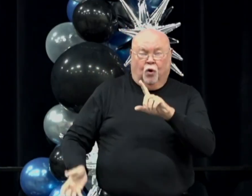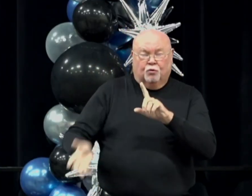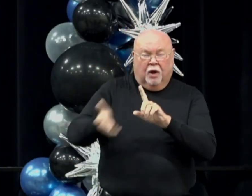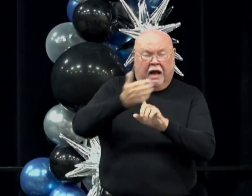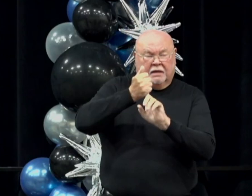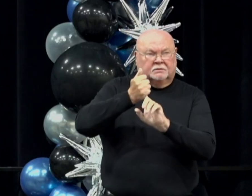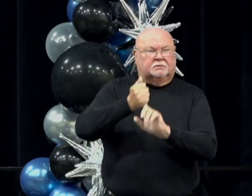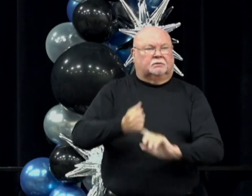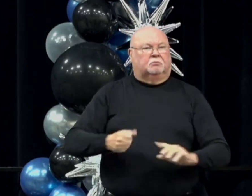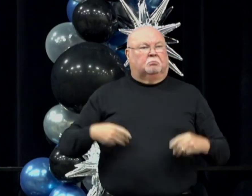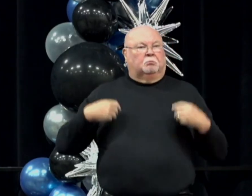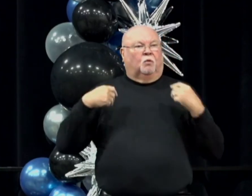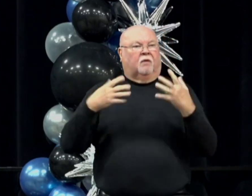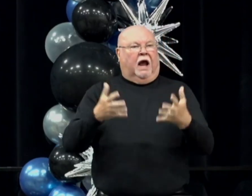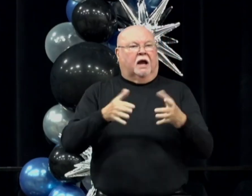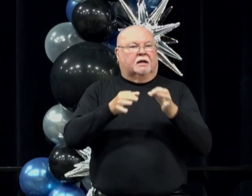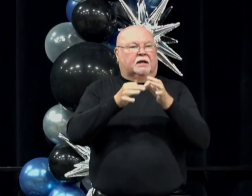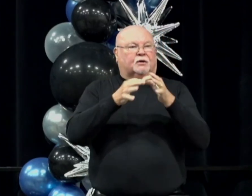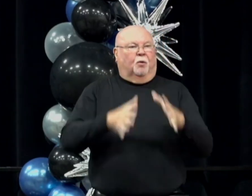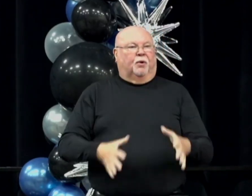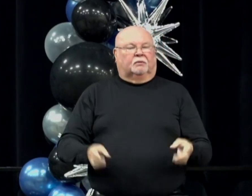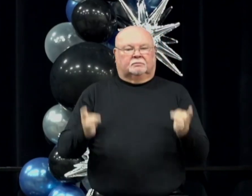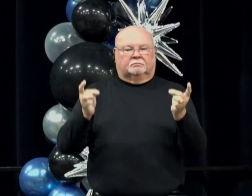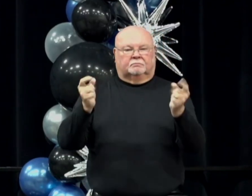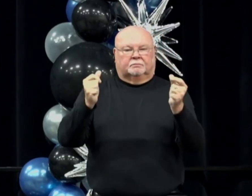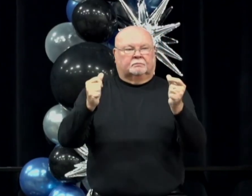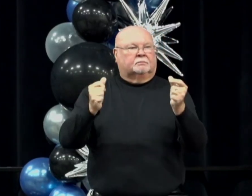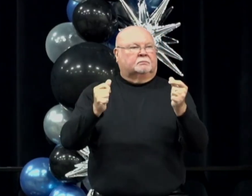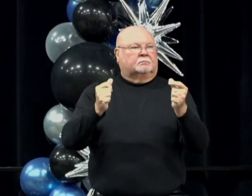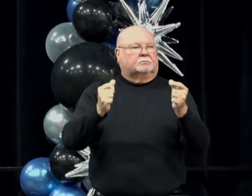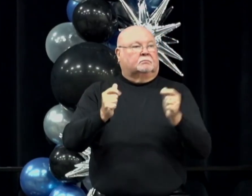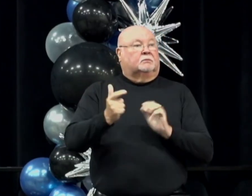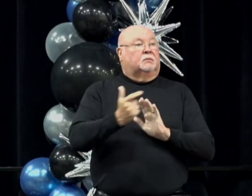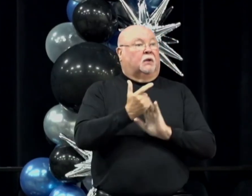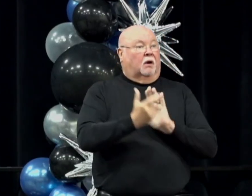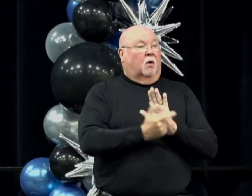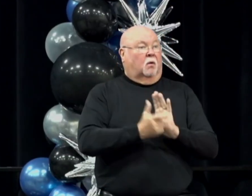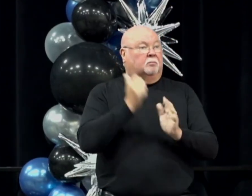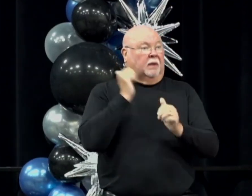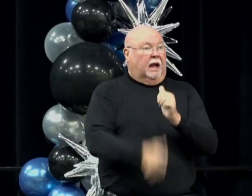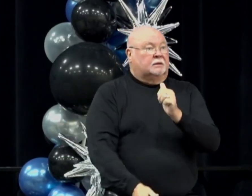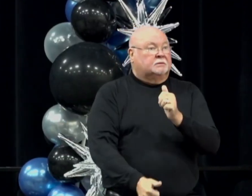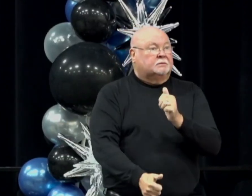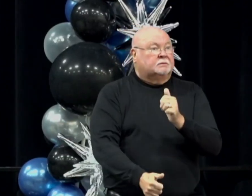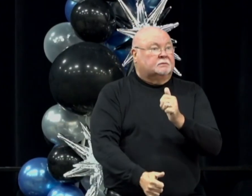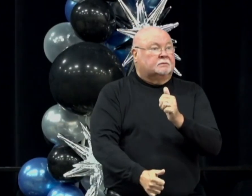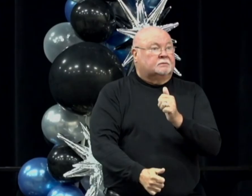time a Deaf person was arrested, interpreting services were to be provided immediately.